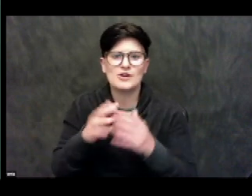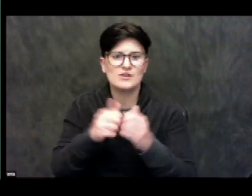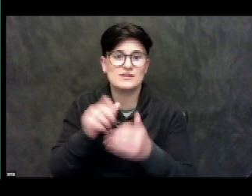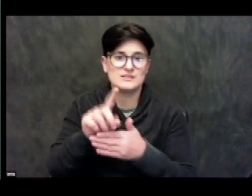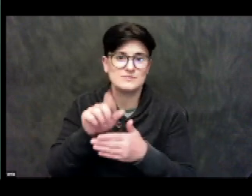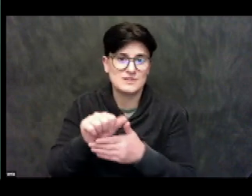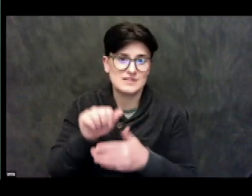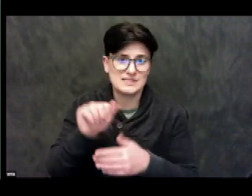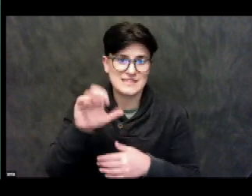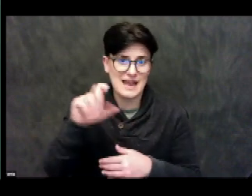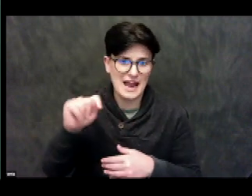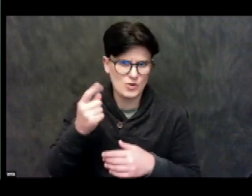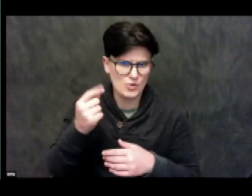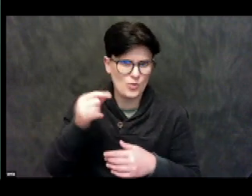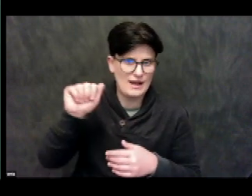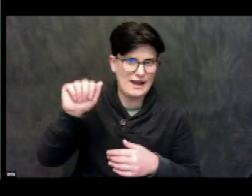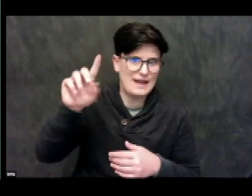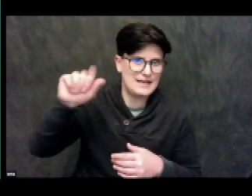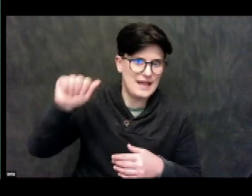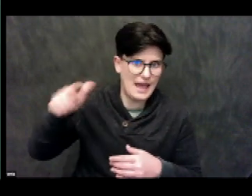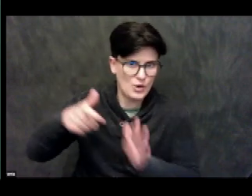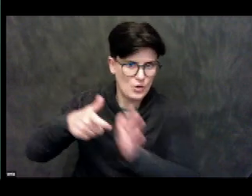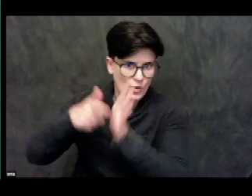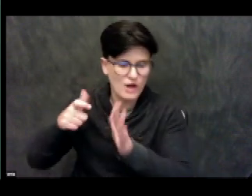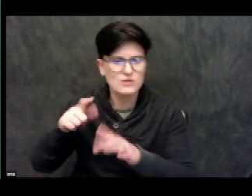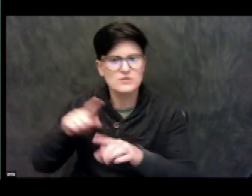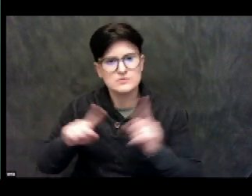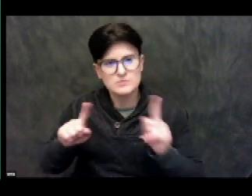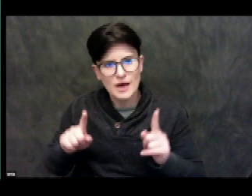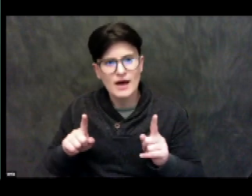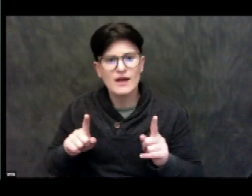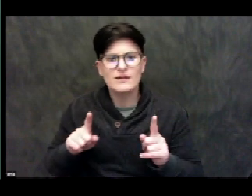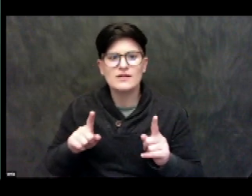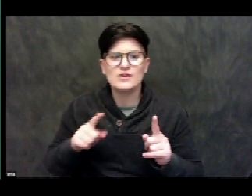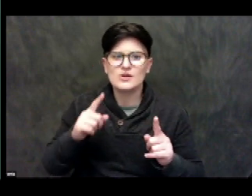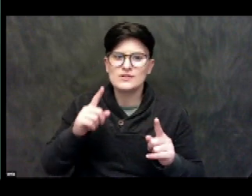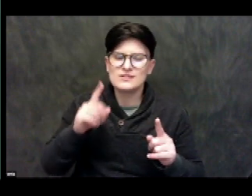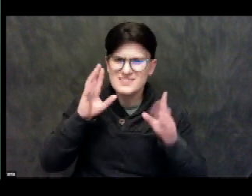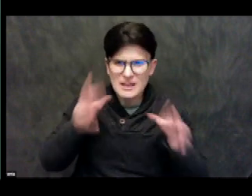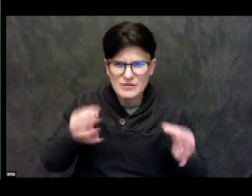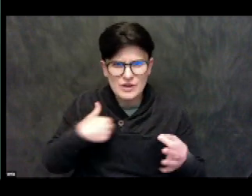But certainly we would all consider it just to provide the same access to our services,